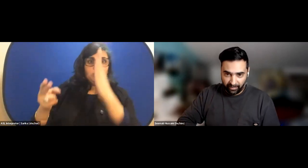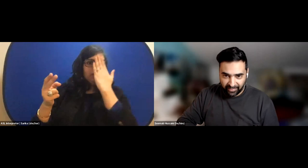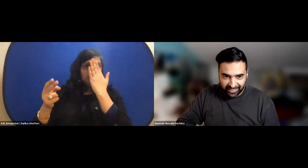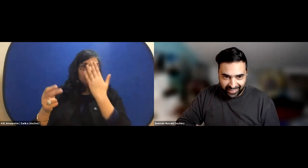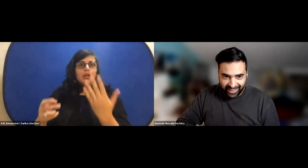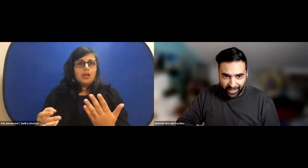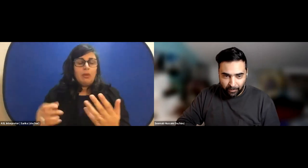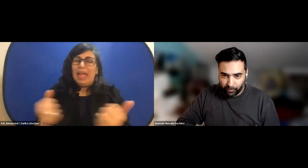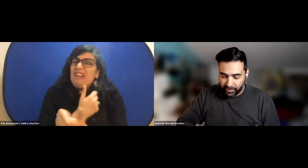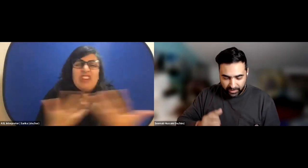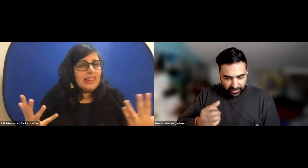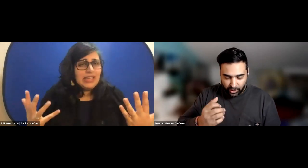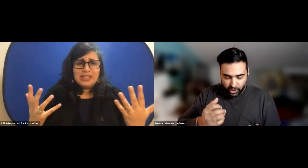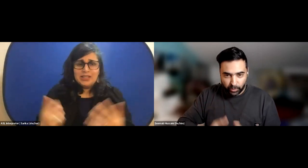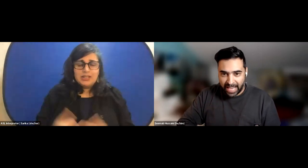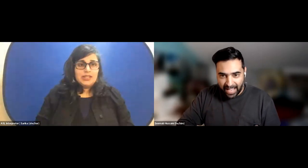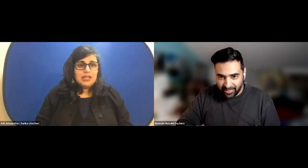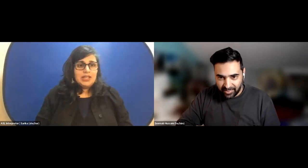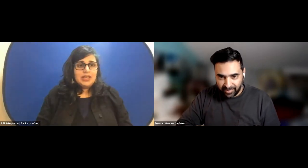family that broke away went